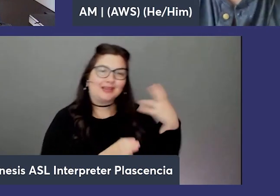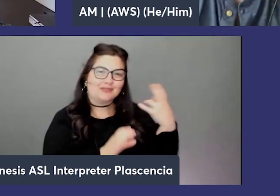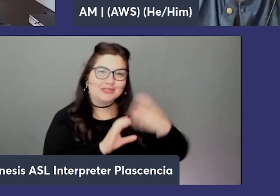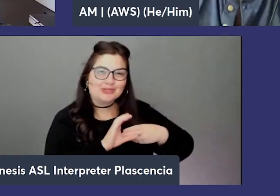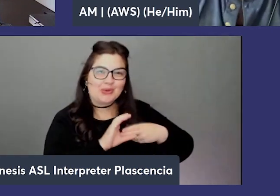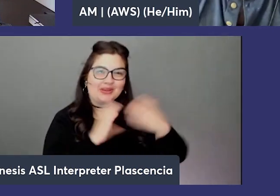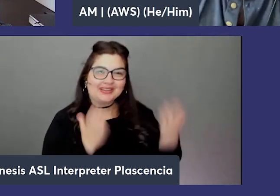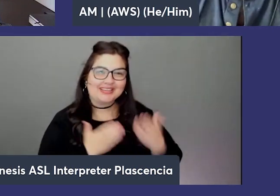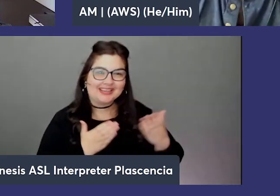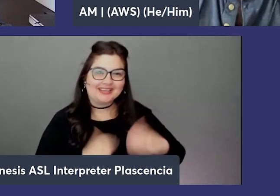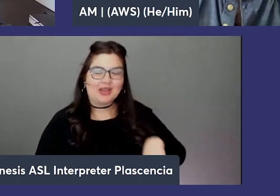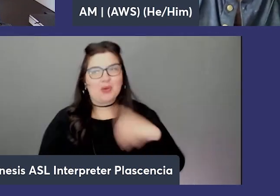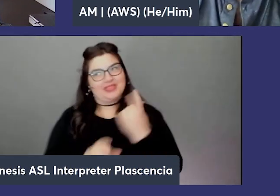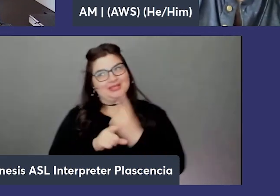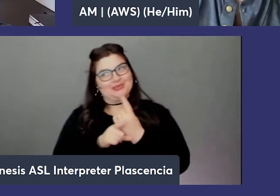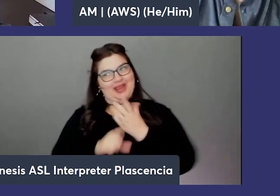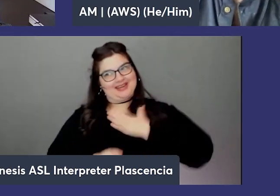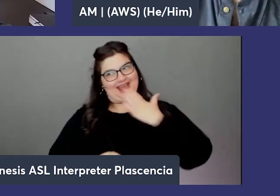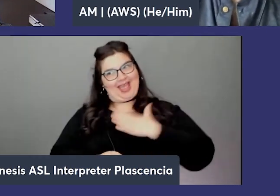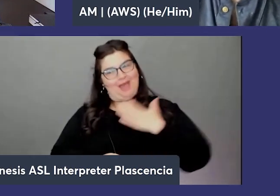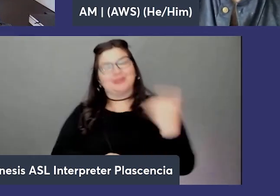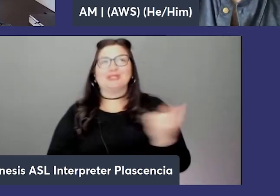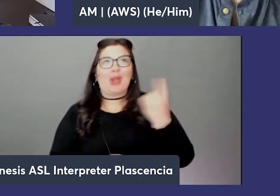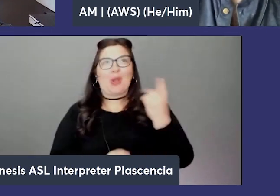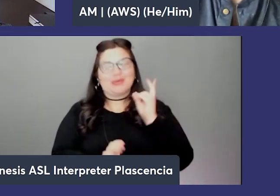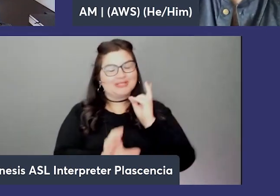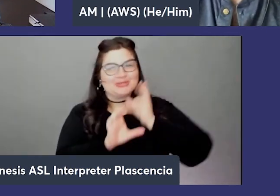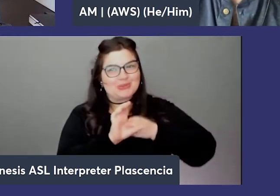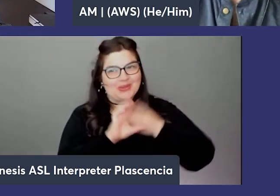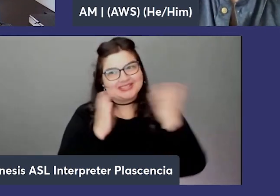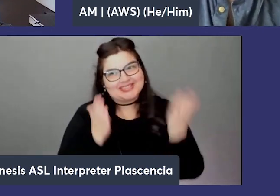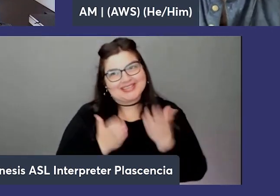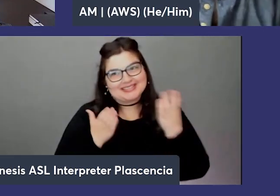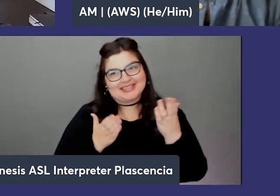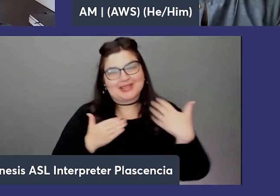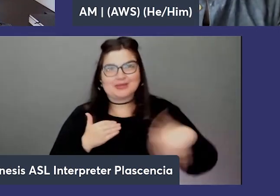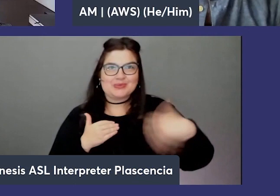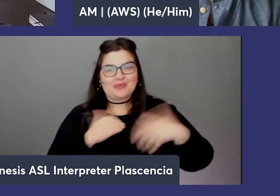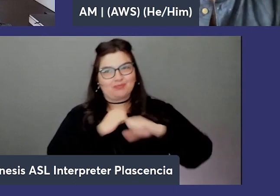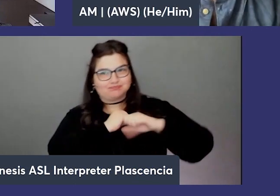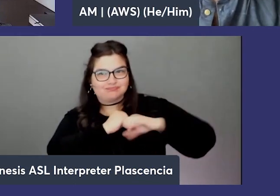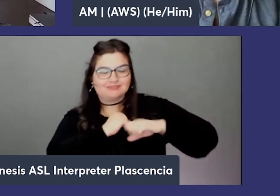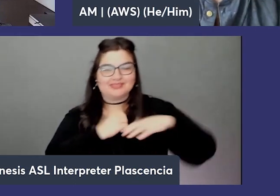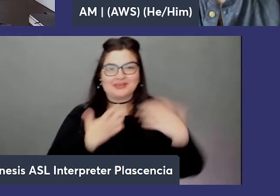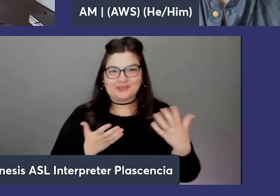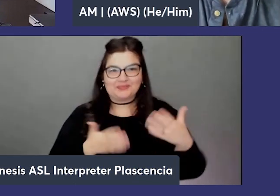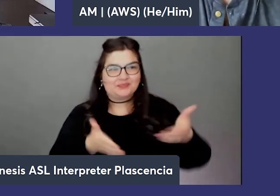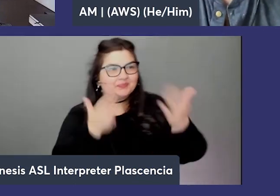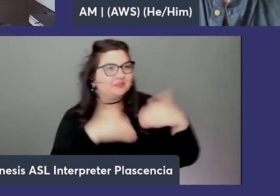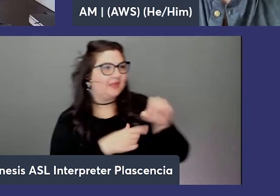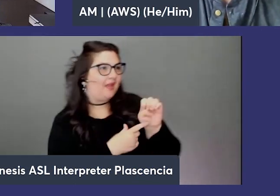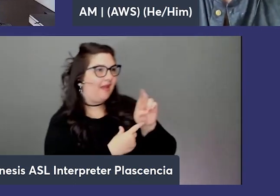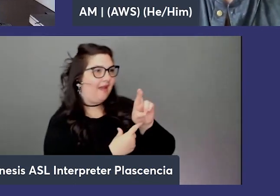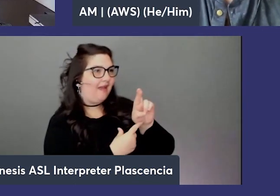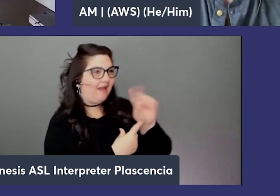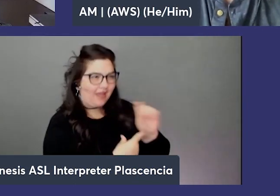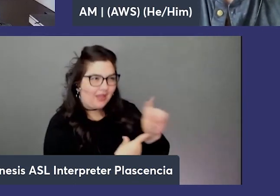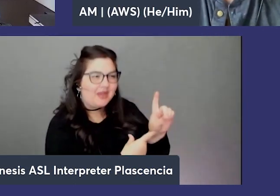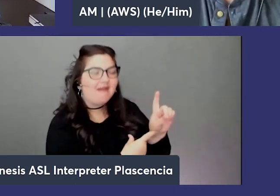That's right, we're happy that she always joins us in these broadcasts. So Erez, AM and I have been talking before,